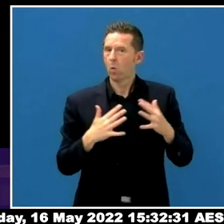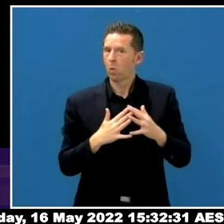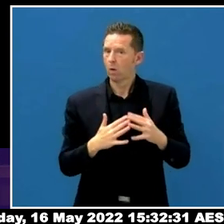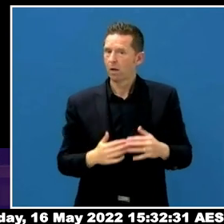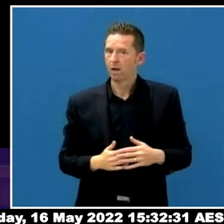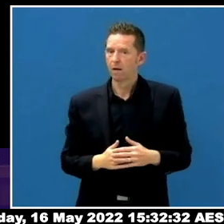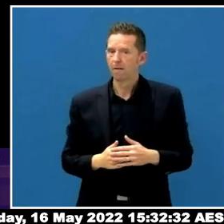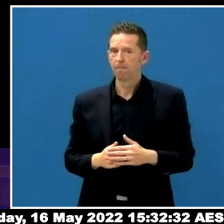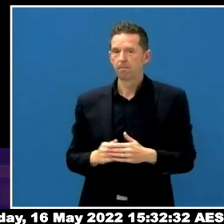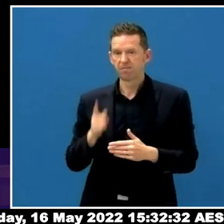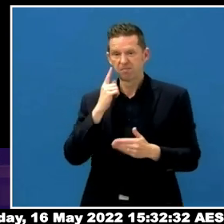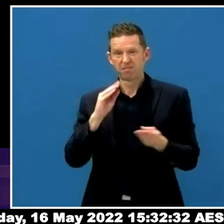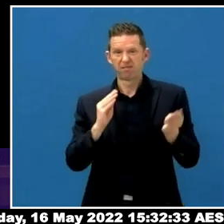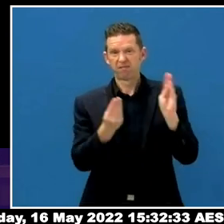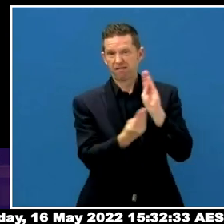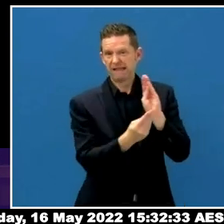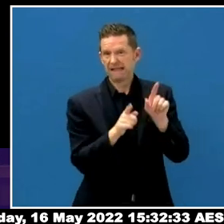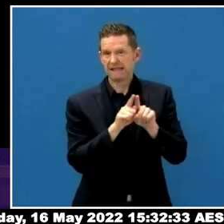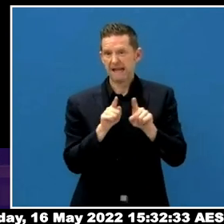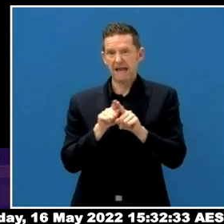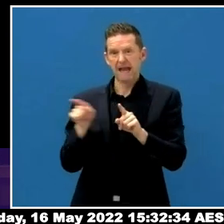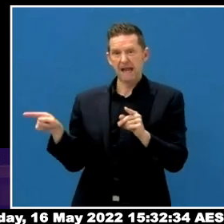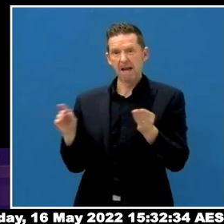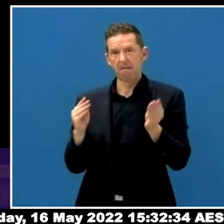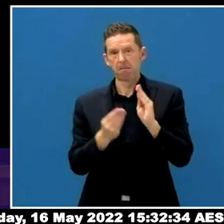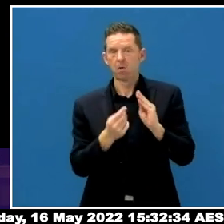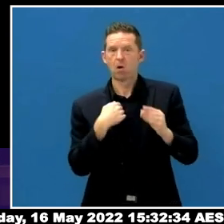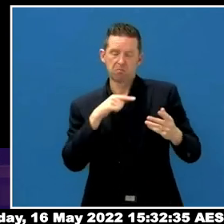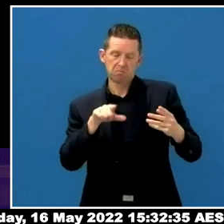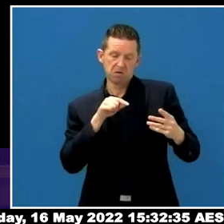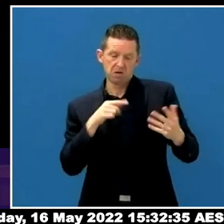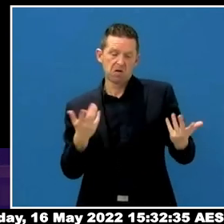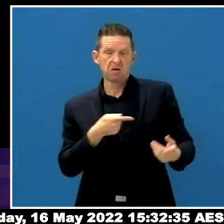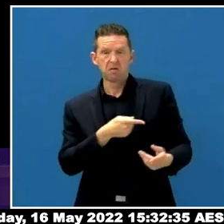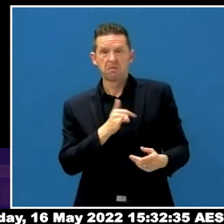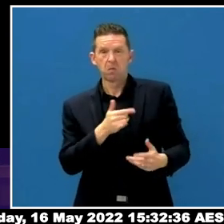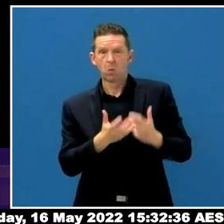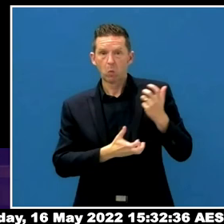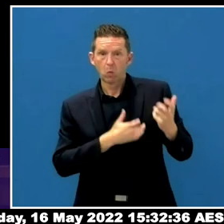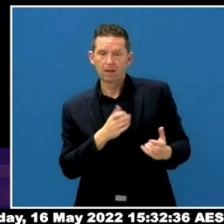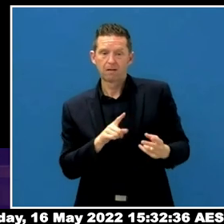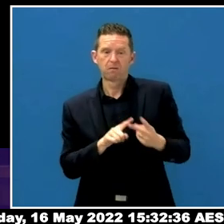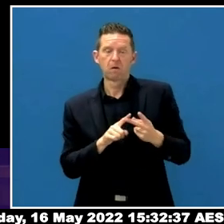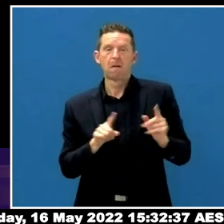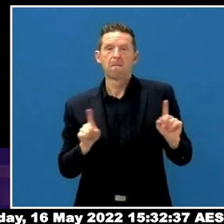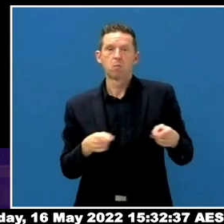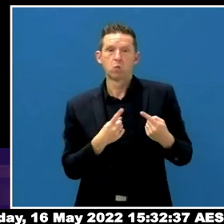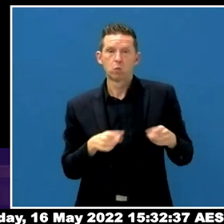And I would pick whether he'd want to do cooking or music or bowling, whatever it was.